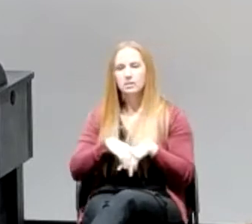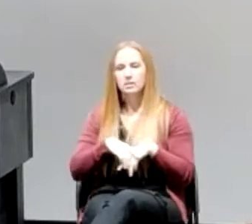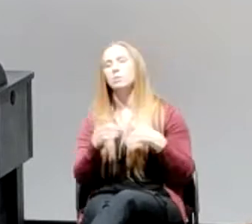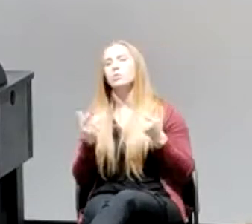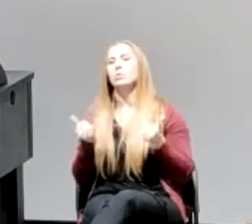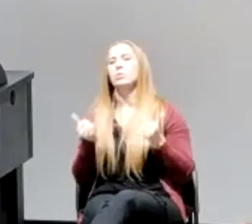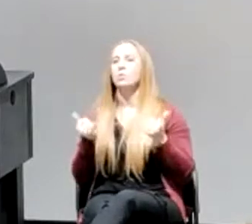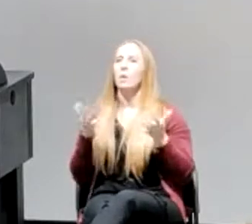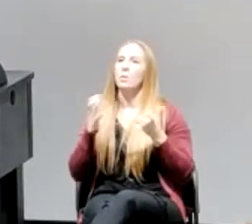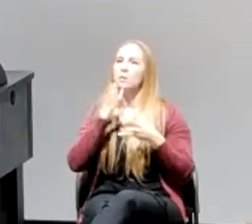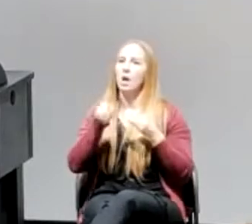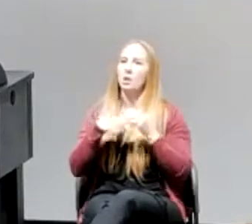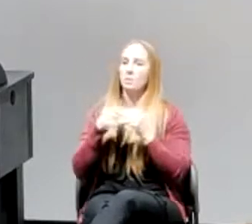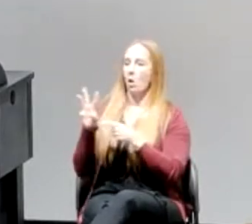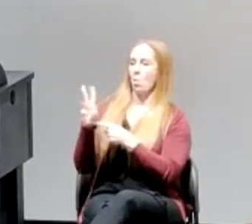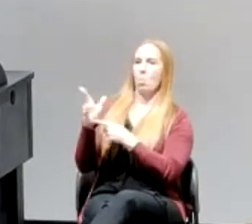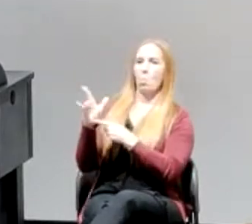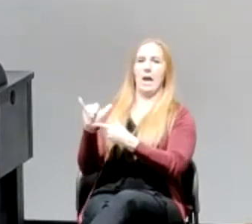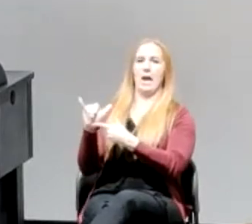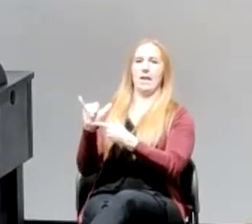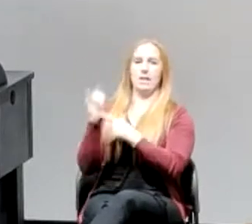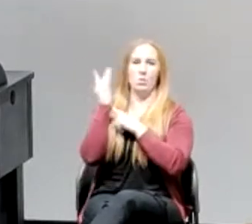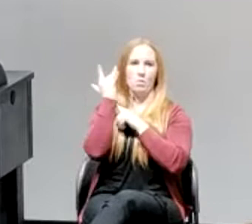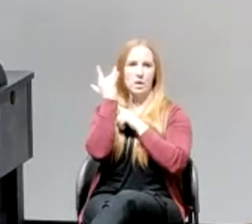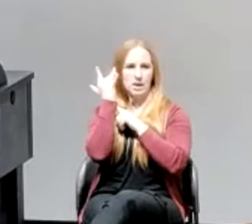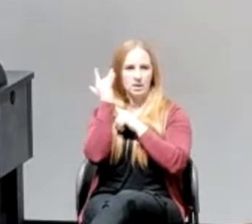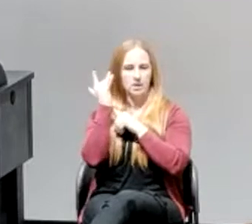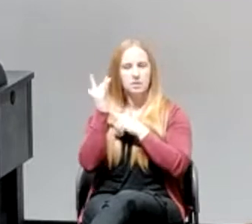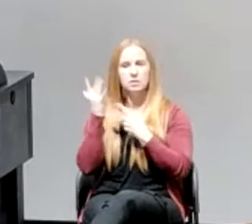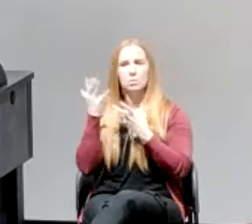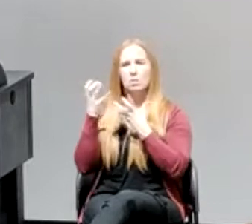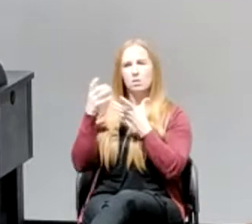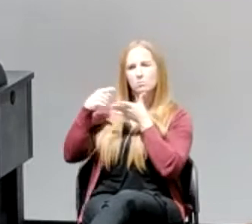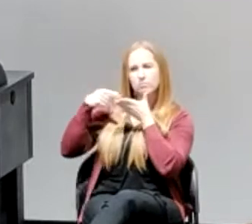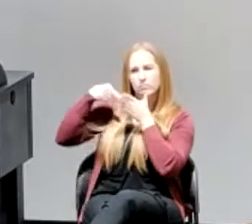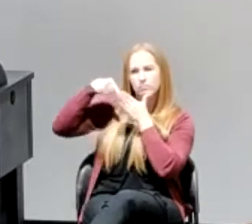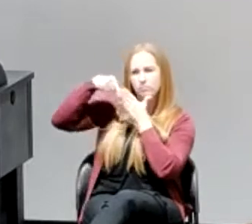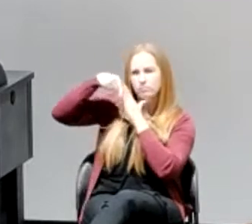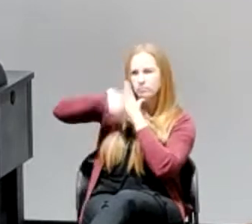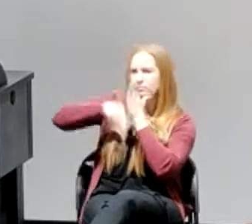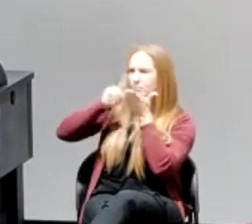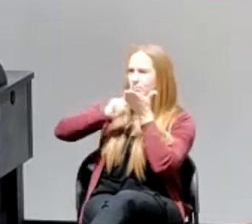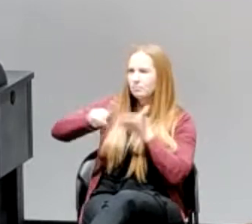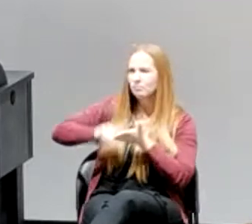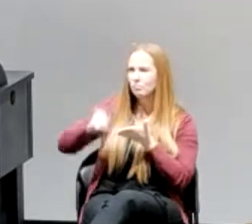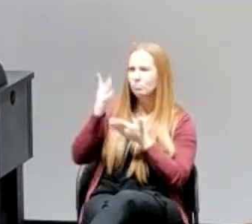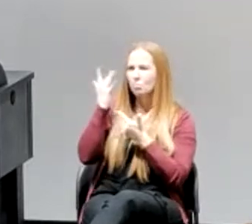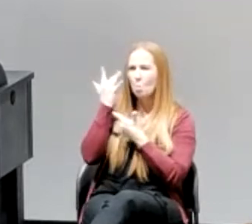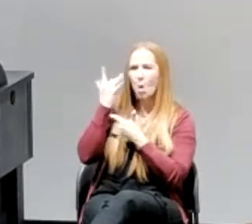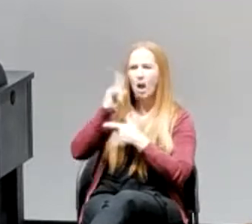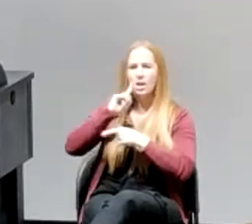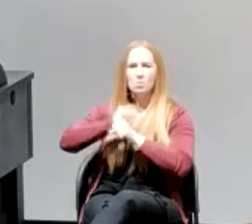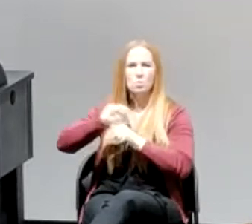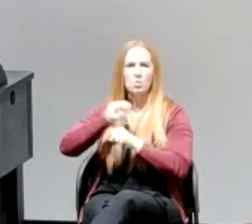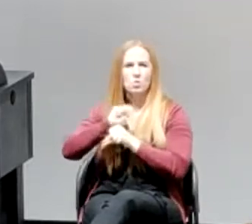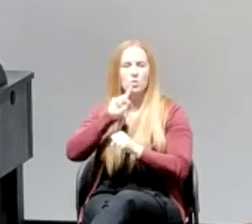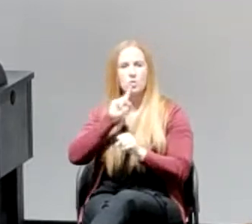the talked about their experiences here and what brought them to pathway of this institution and more importantly, what they need from us in order to be successful.